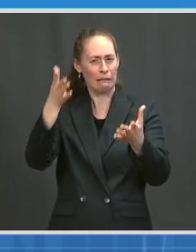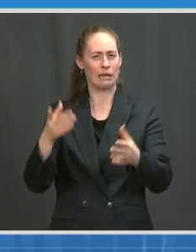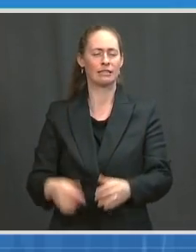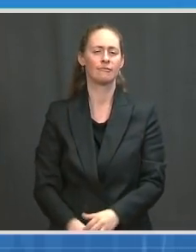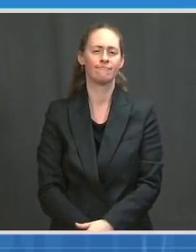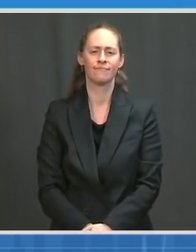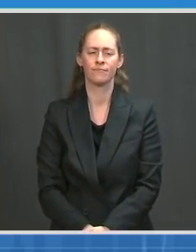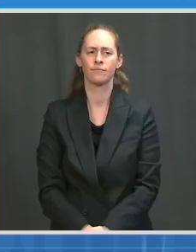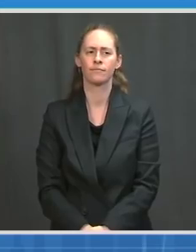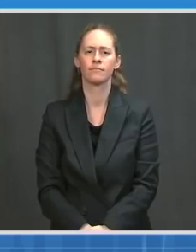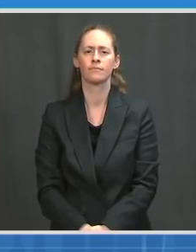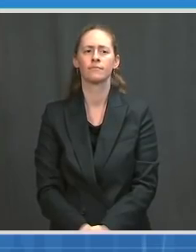Moderator: Brian Karem at The Bulwark.